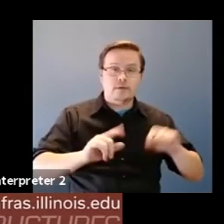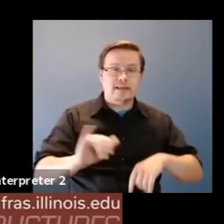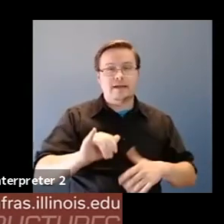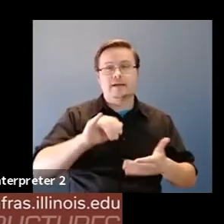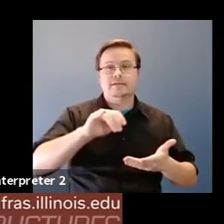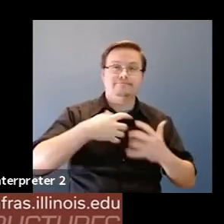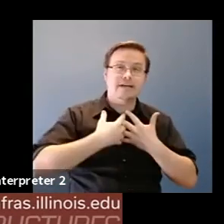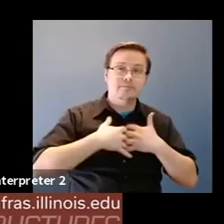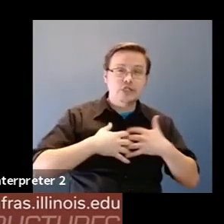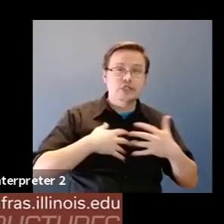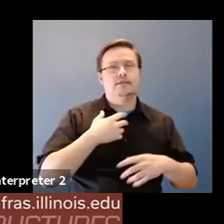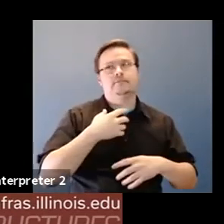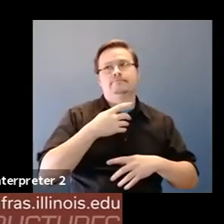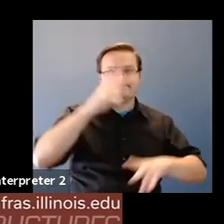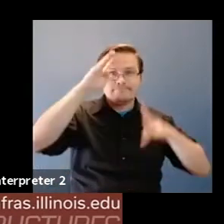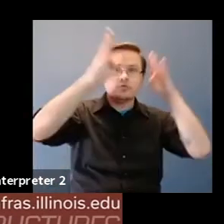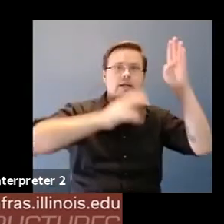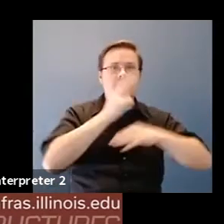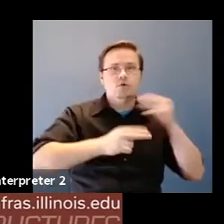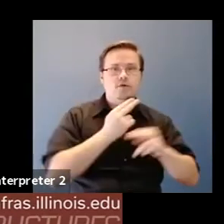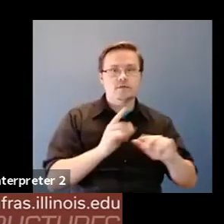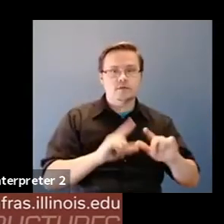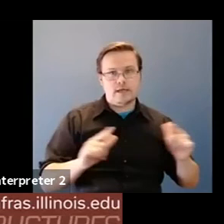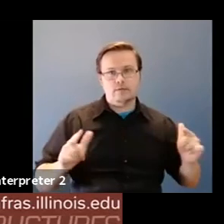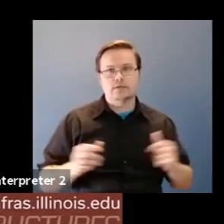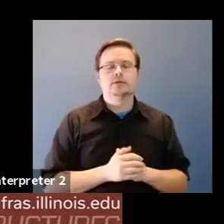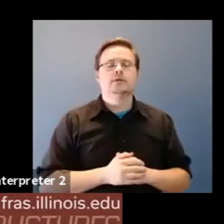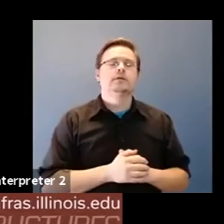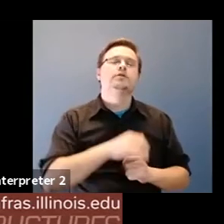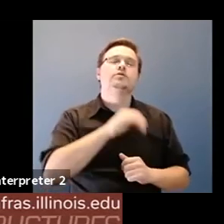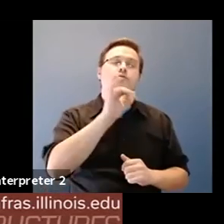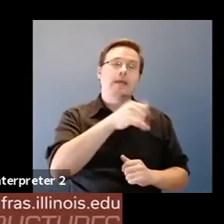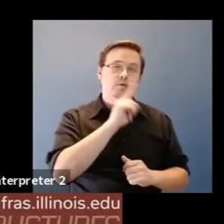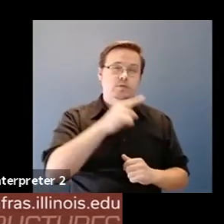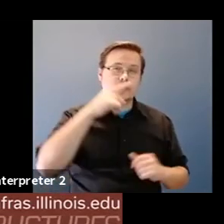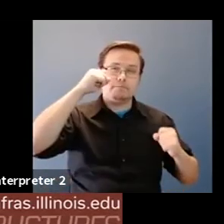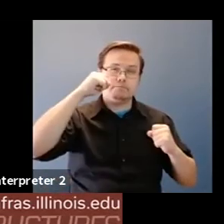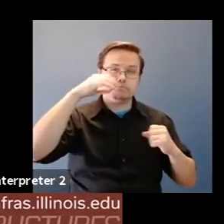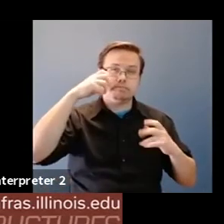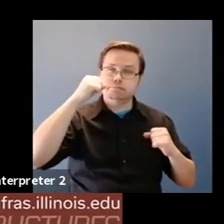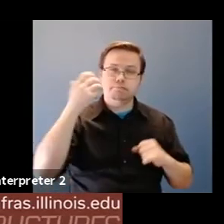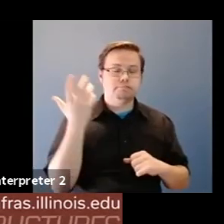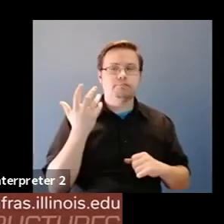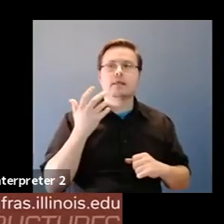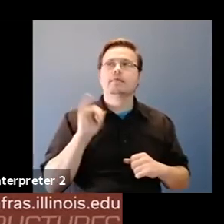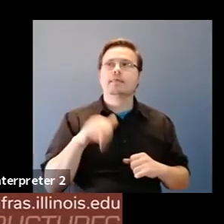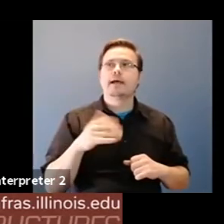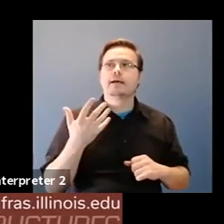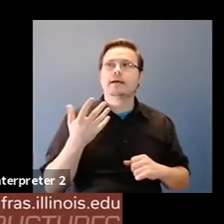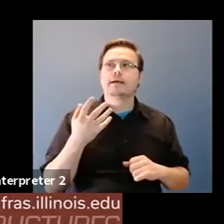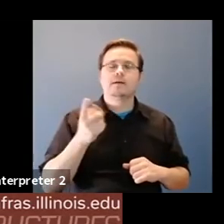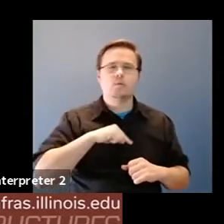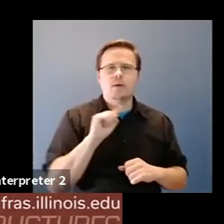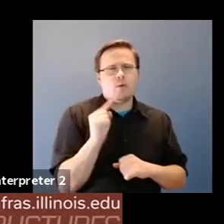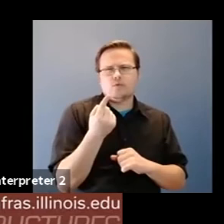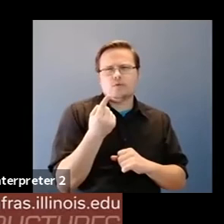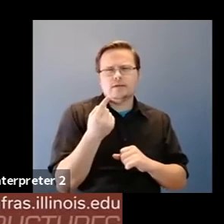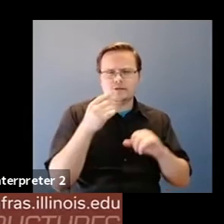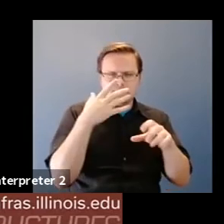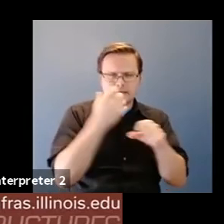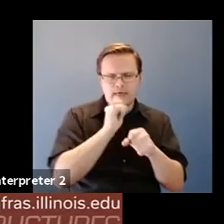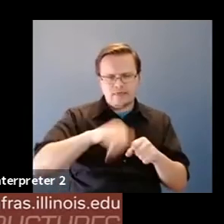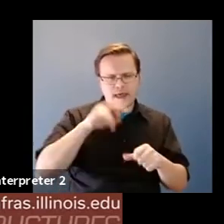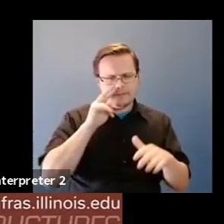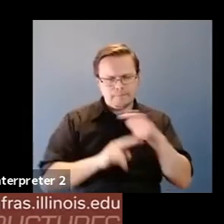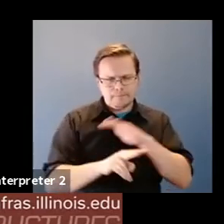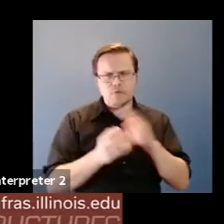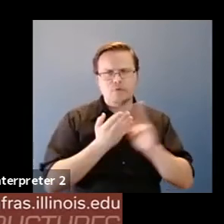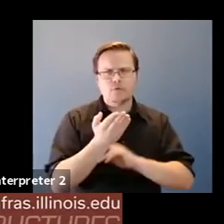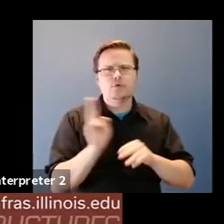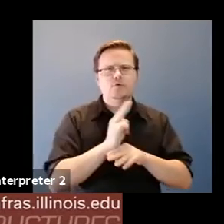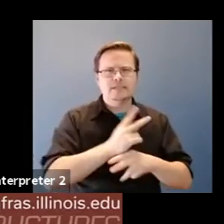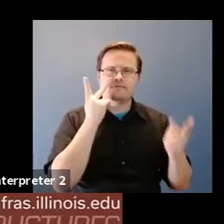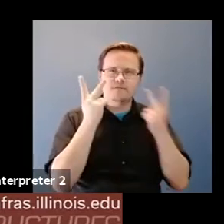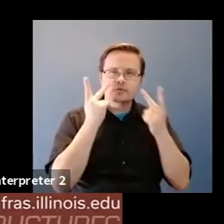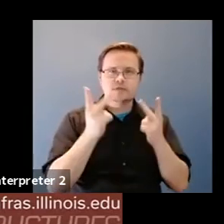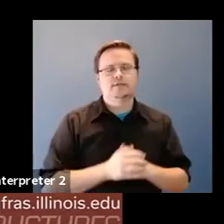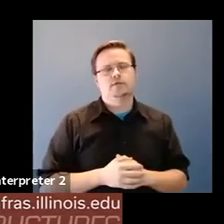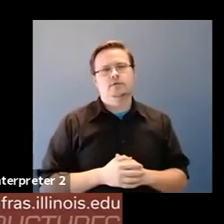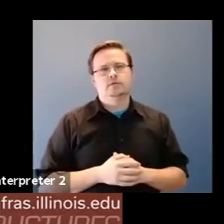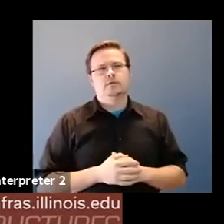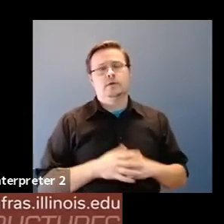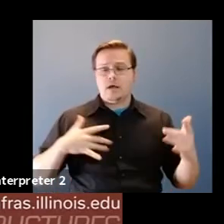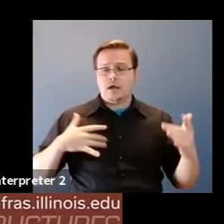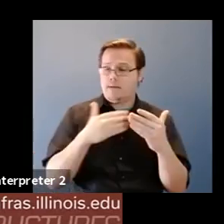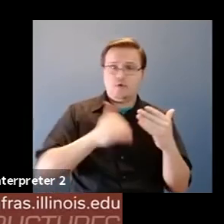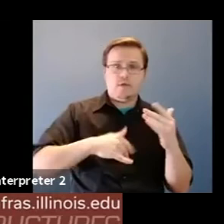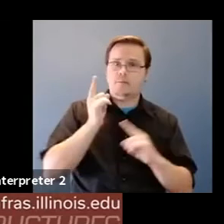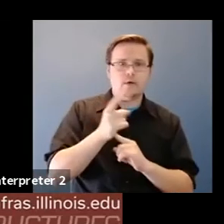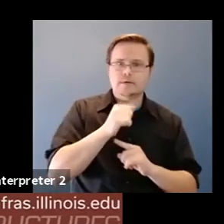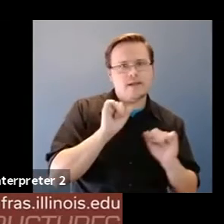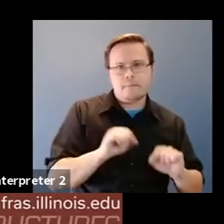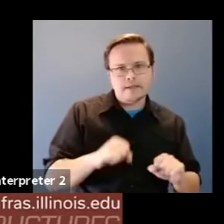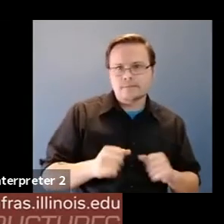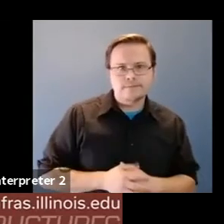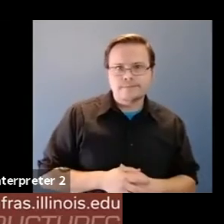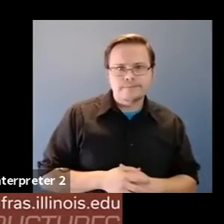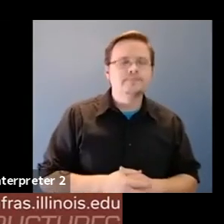Fernanda Viegas: generated universal language so that was incredibly that we were only able to get their insight through the use of visualization up to that point, it was not possible, so I think those kinds of.